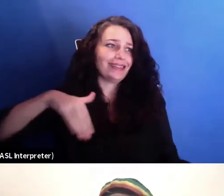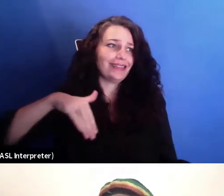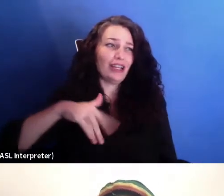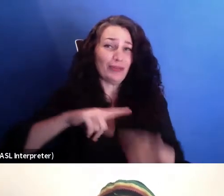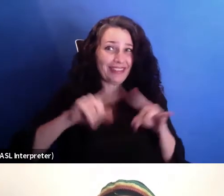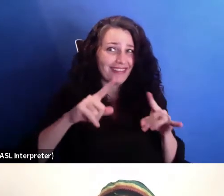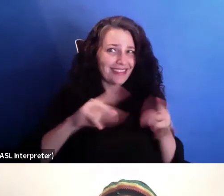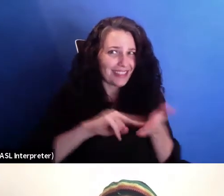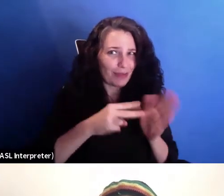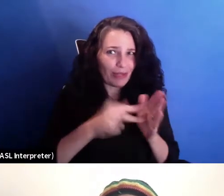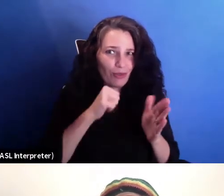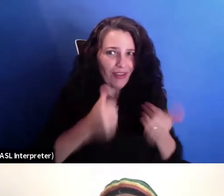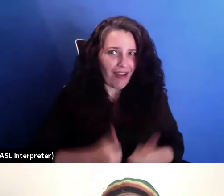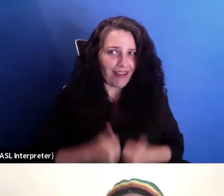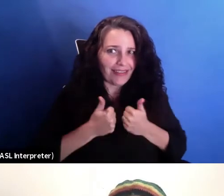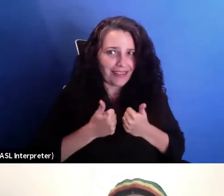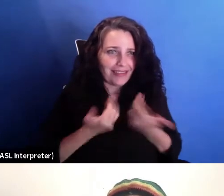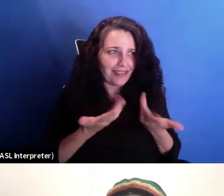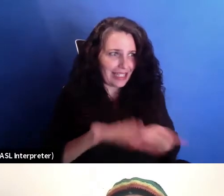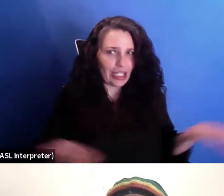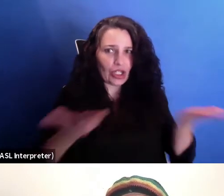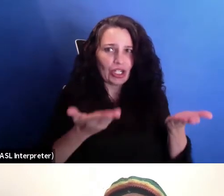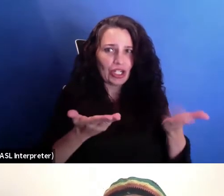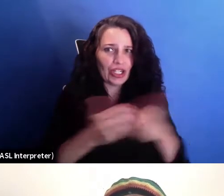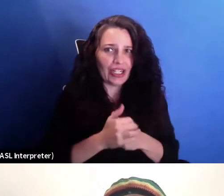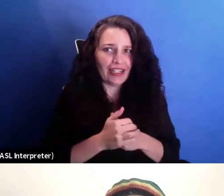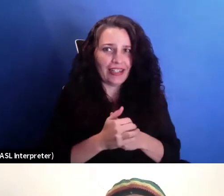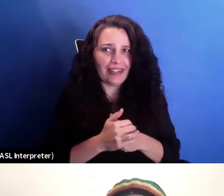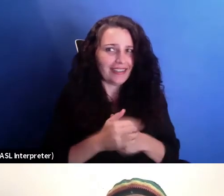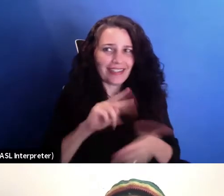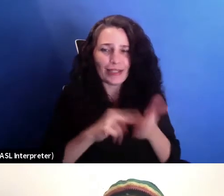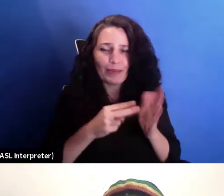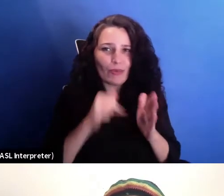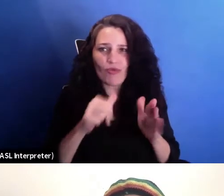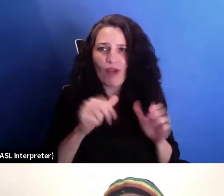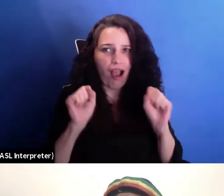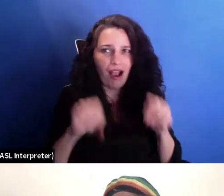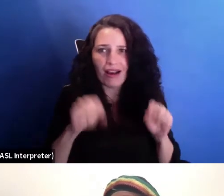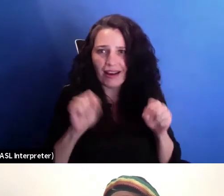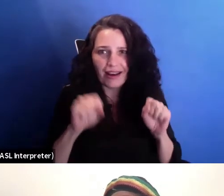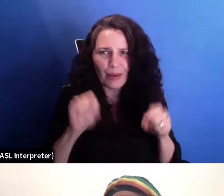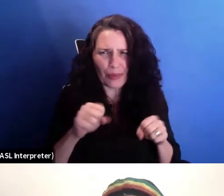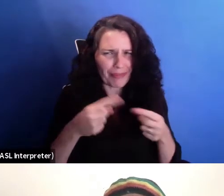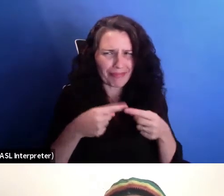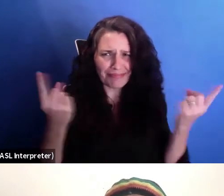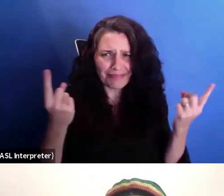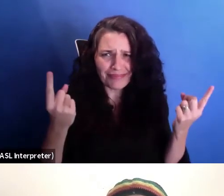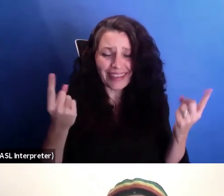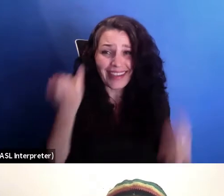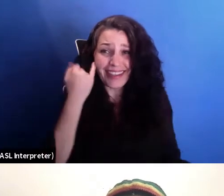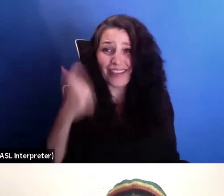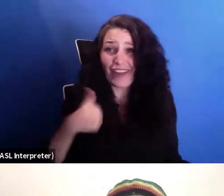or incapable or contraire. If I've gotten to your door, I've done something fairly extraordinary